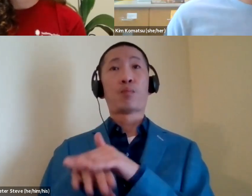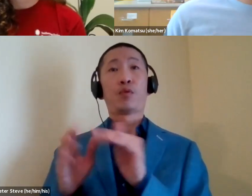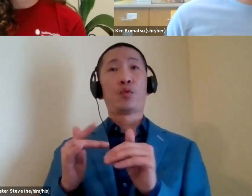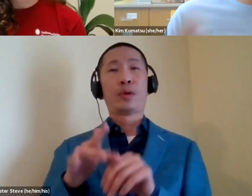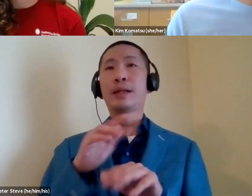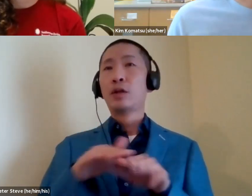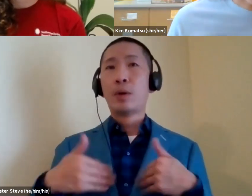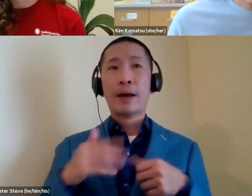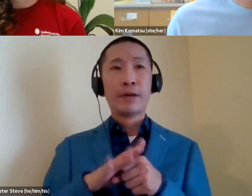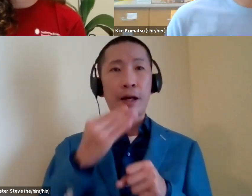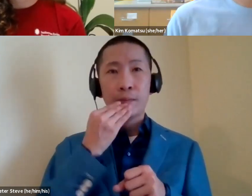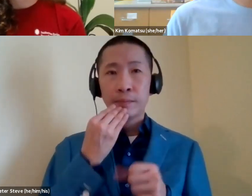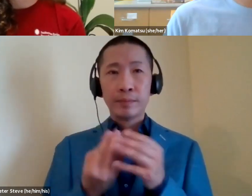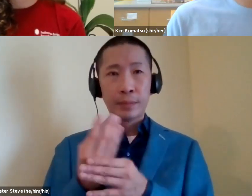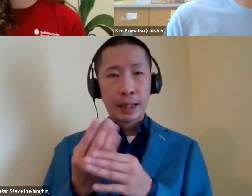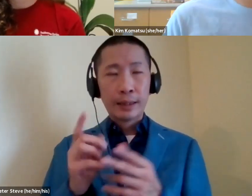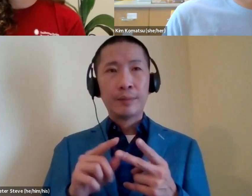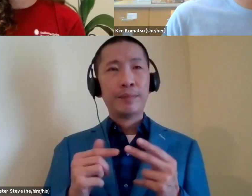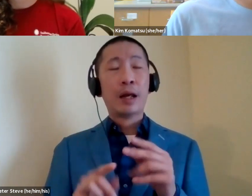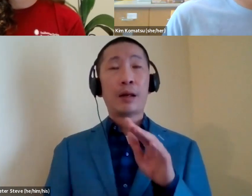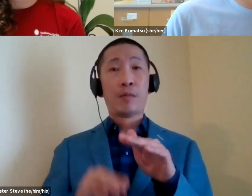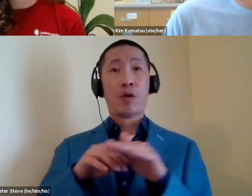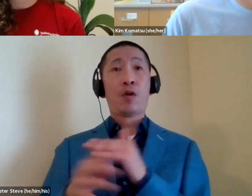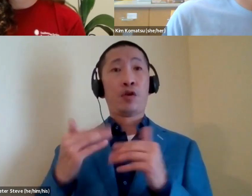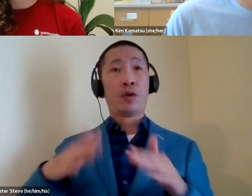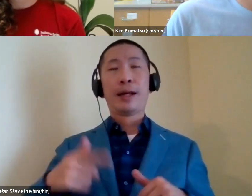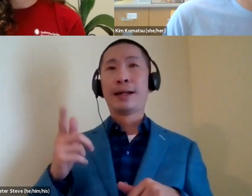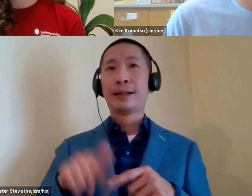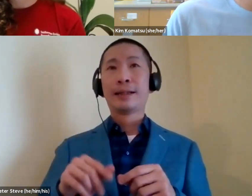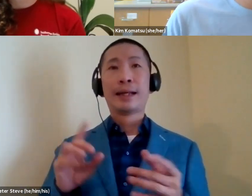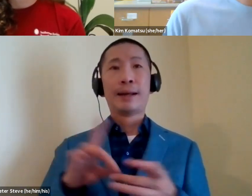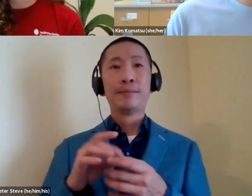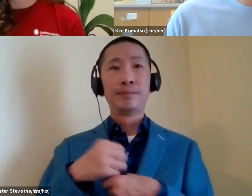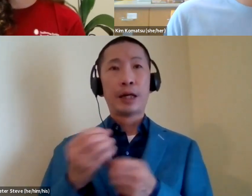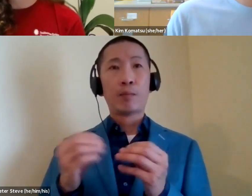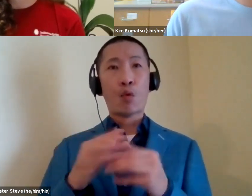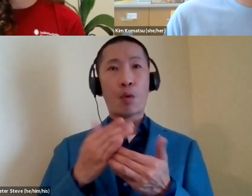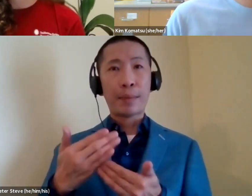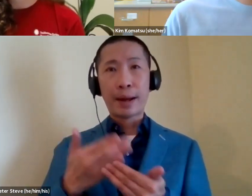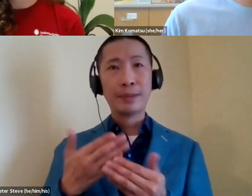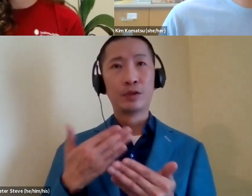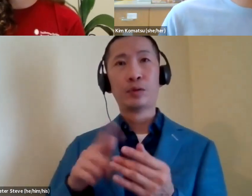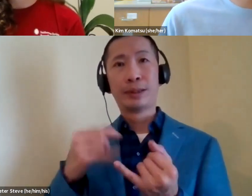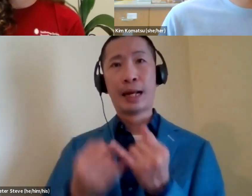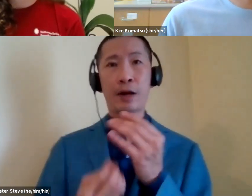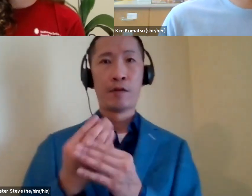Kim Komatsu (she/her): They might be emerging too late and they're not able to reproduce before the end of the growing season, though there's lots of potential problems